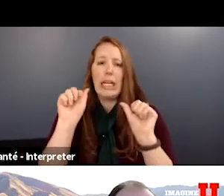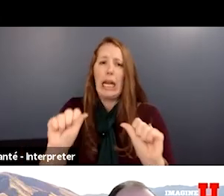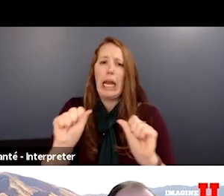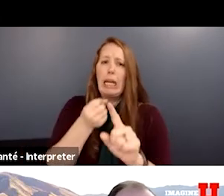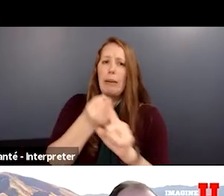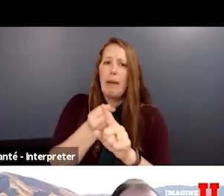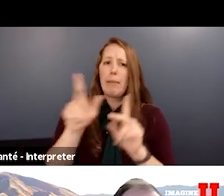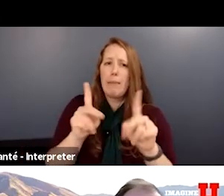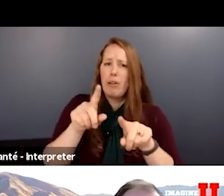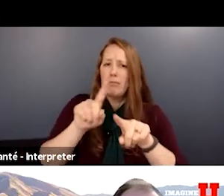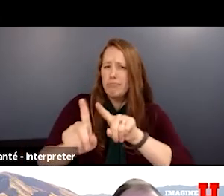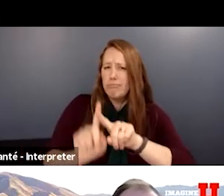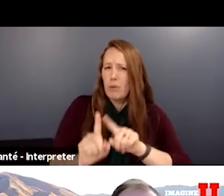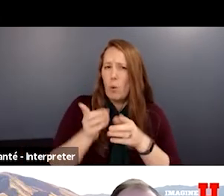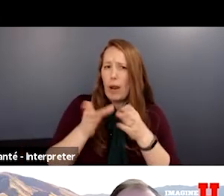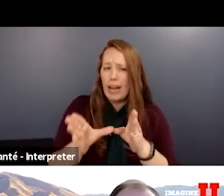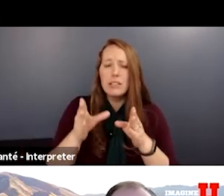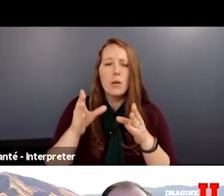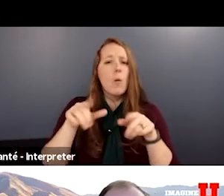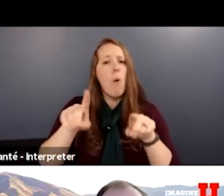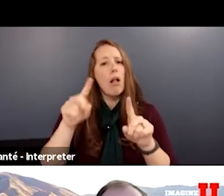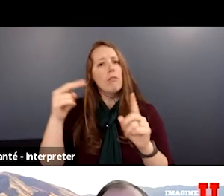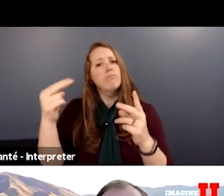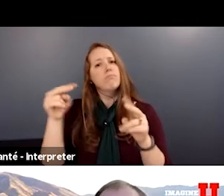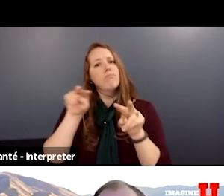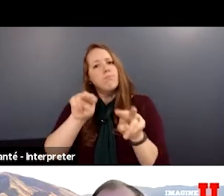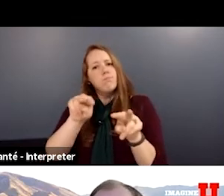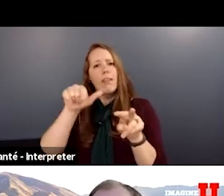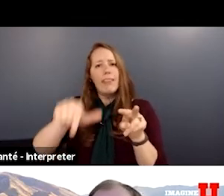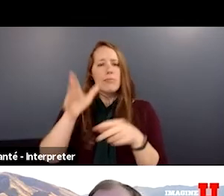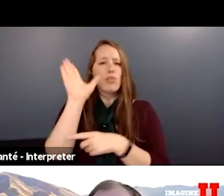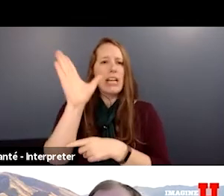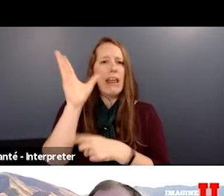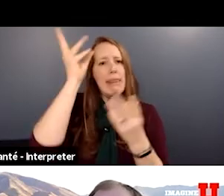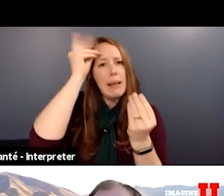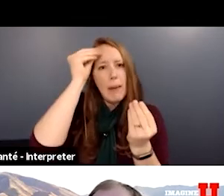definitely consider those realities for people in diverse communities and